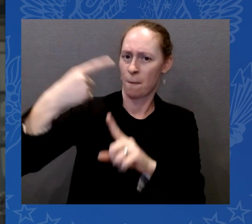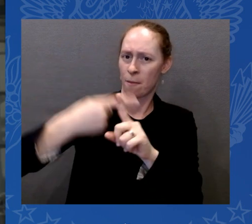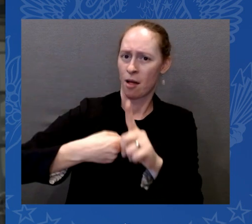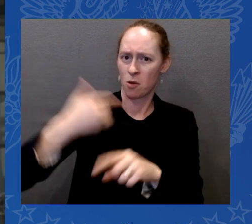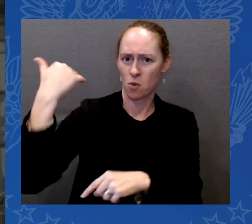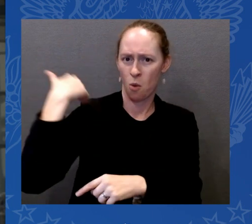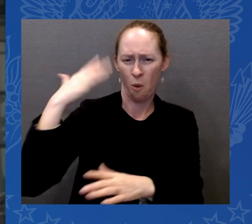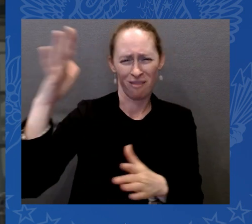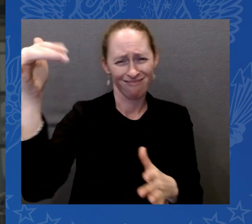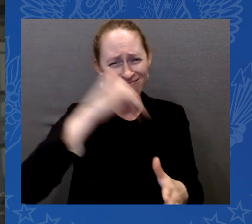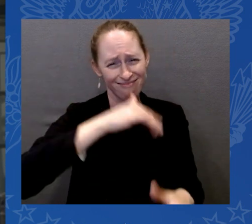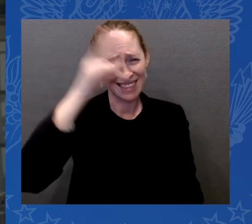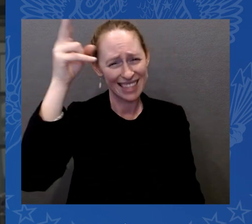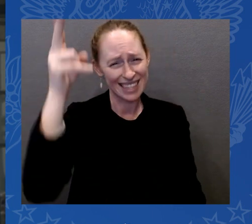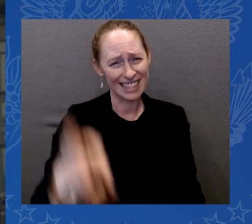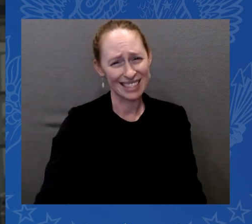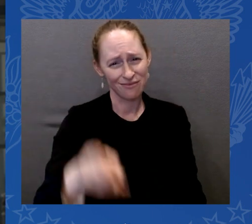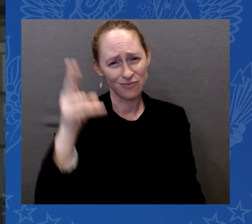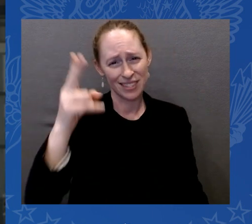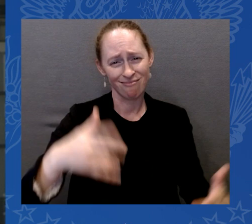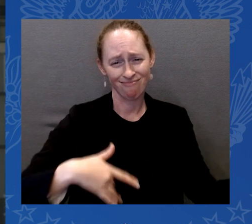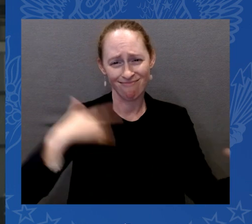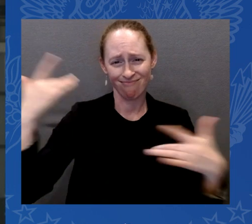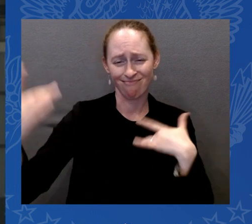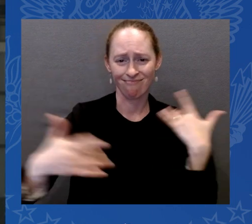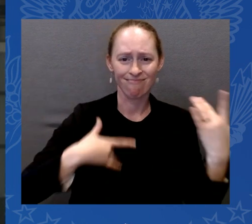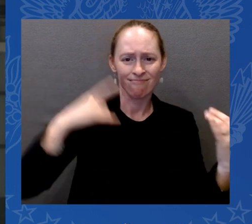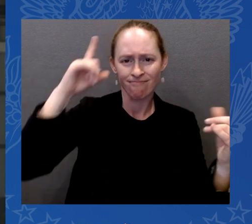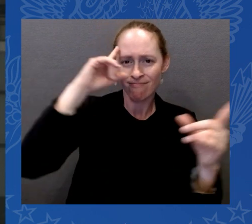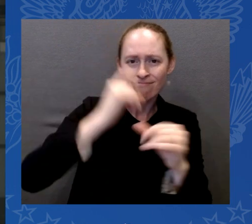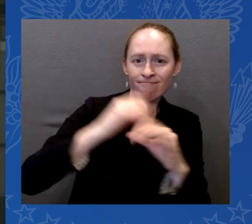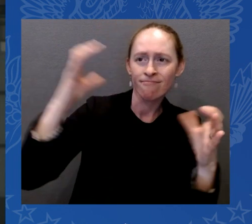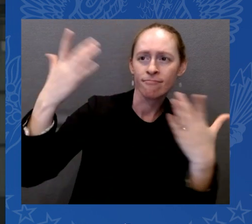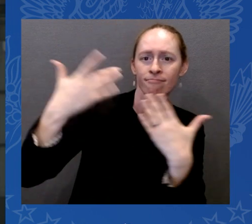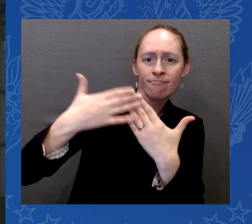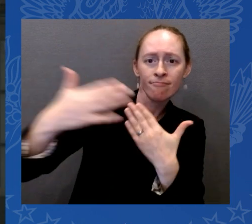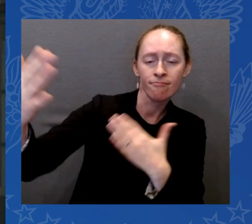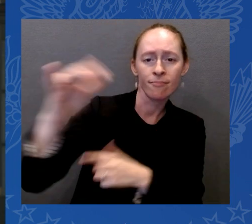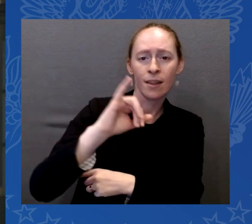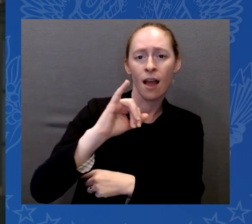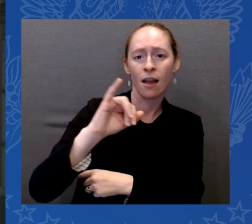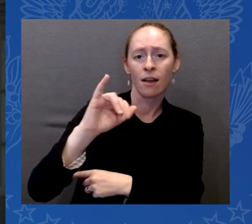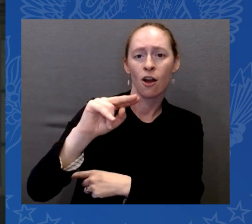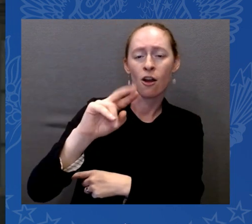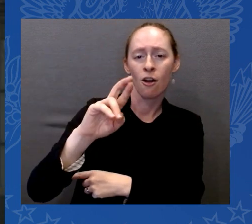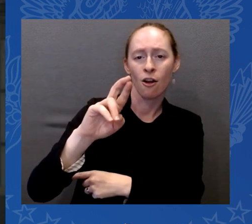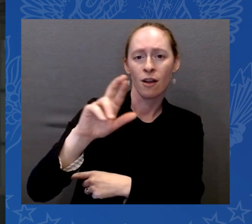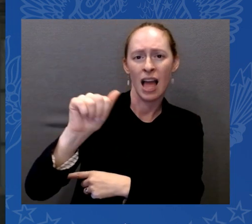and one of the most significant laws in our nation's history, in my view. I said it then and I'll keep saying it: